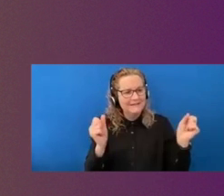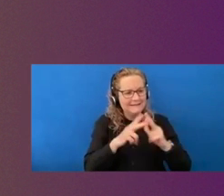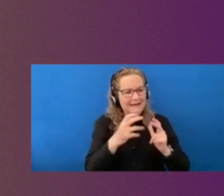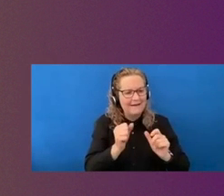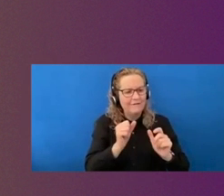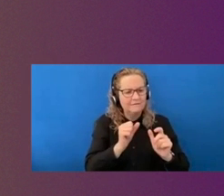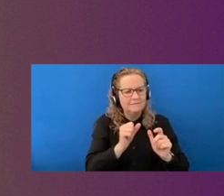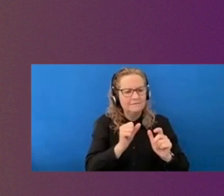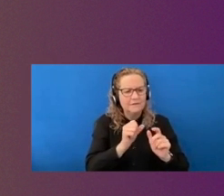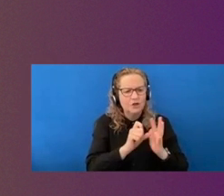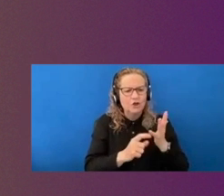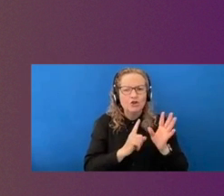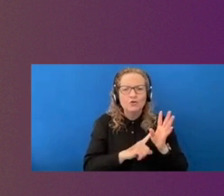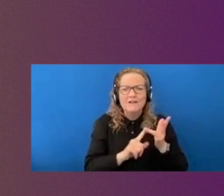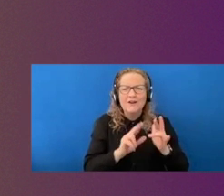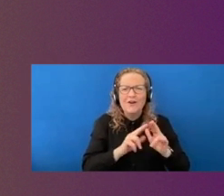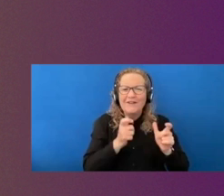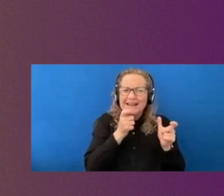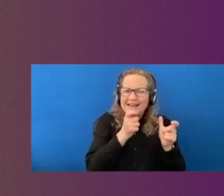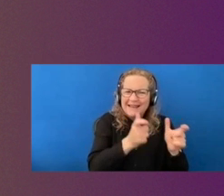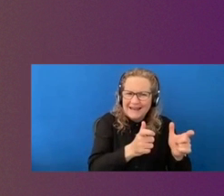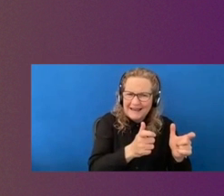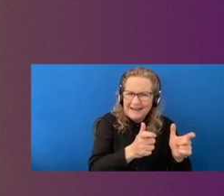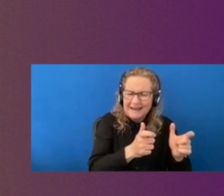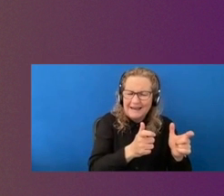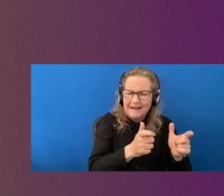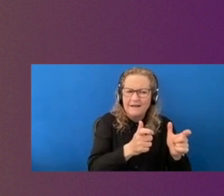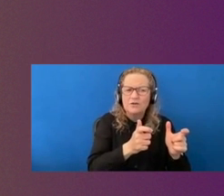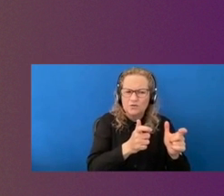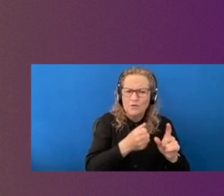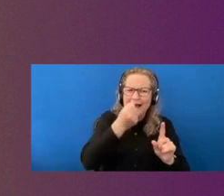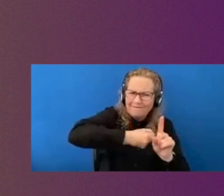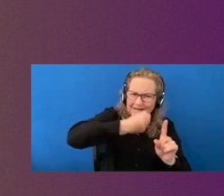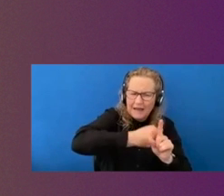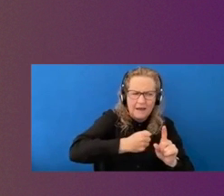and relationships to be able to advocate and see what's happening in that space and organise